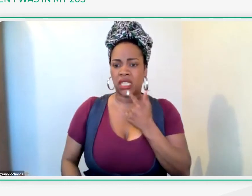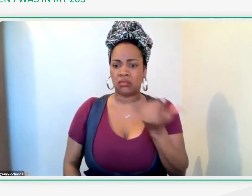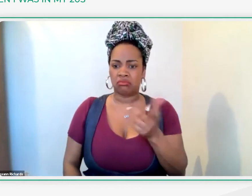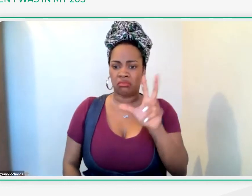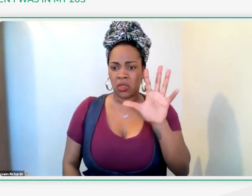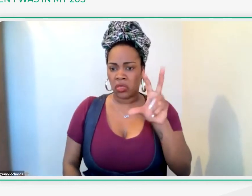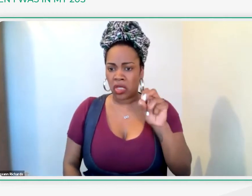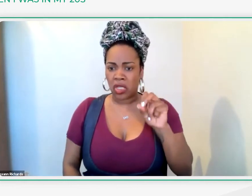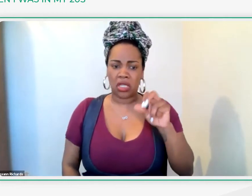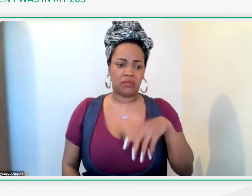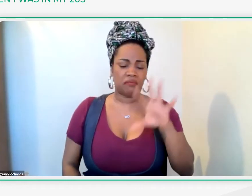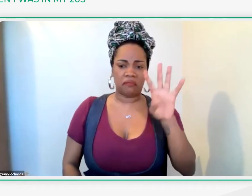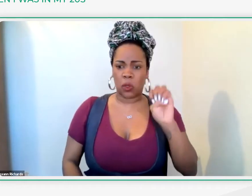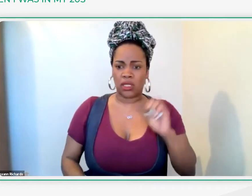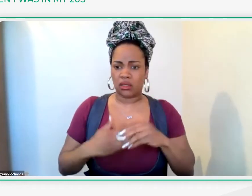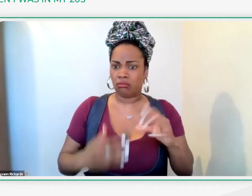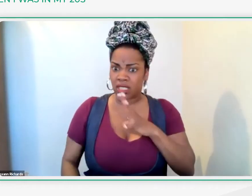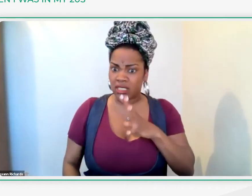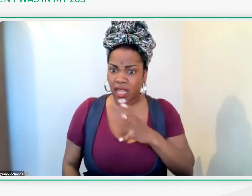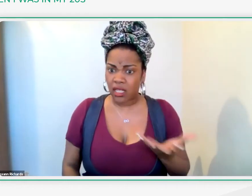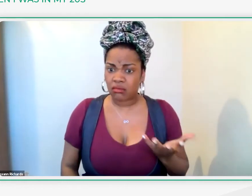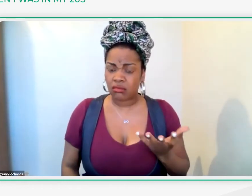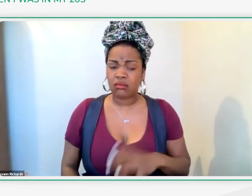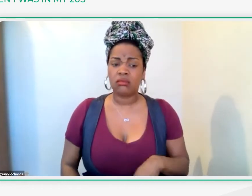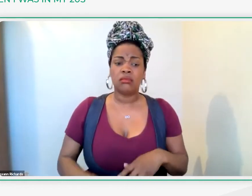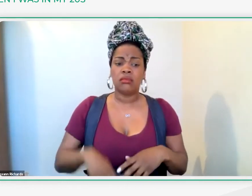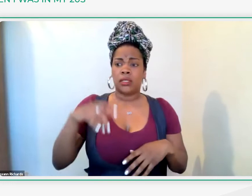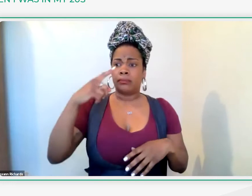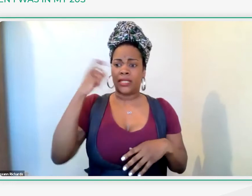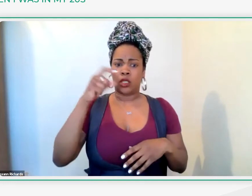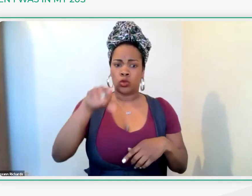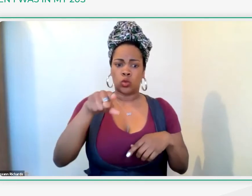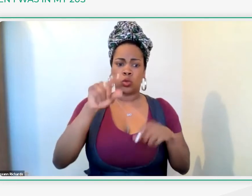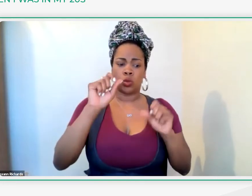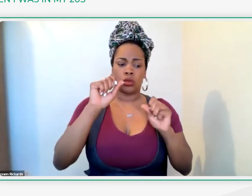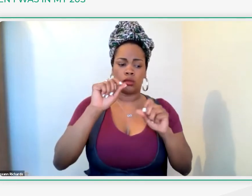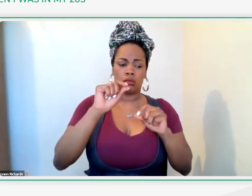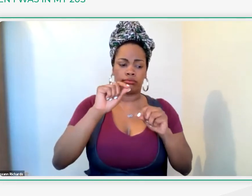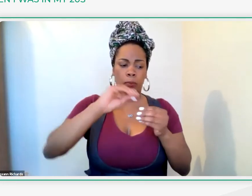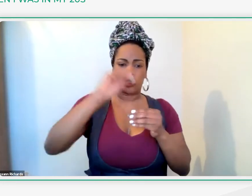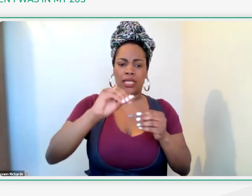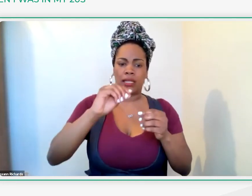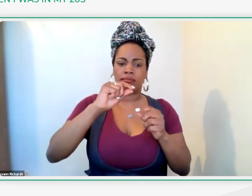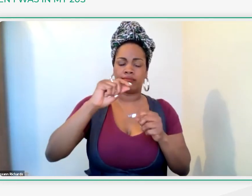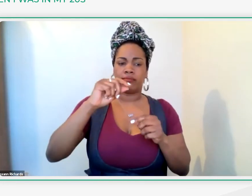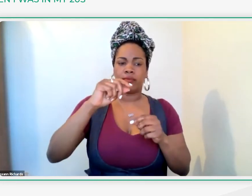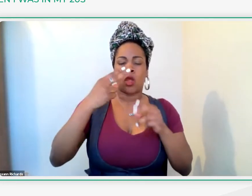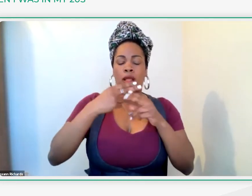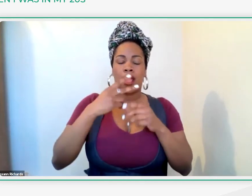Well, let's say you want to invest a small amount – $30, $40. That's fine.